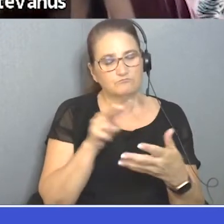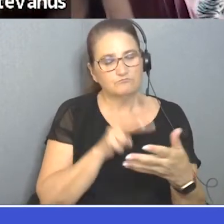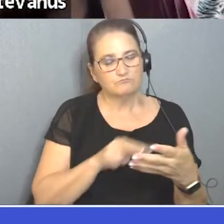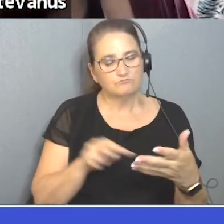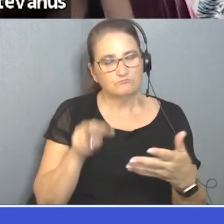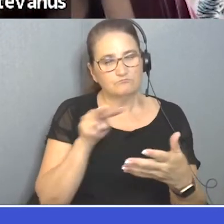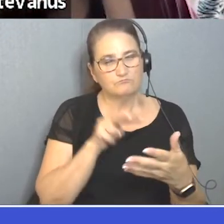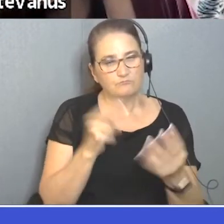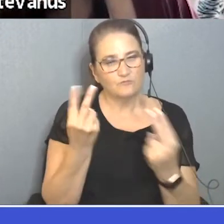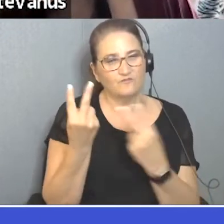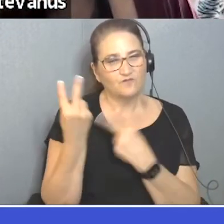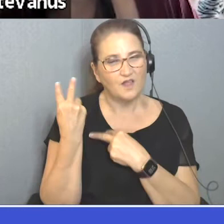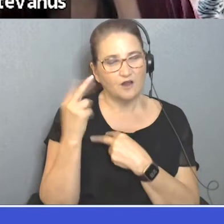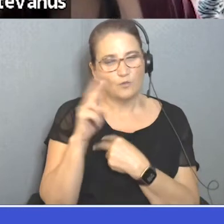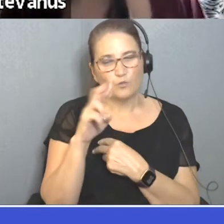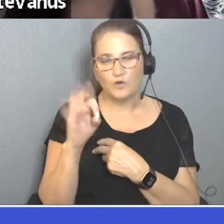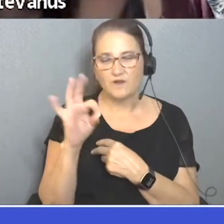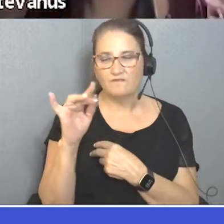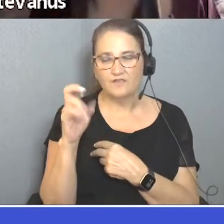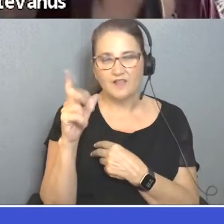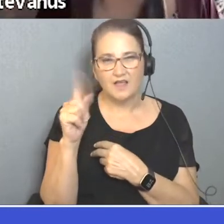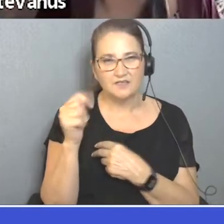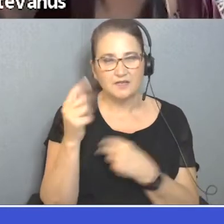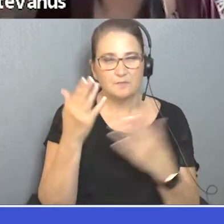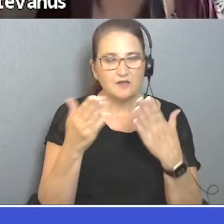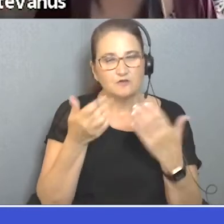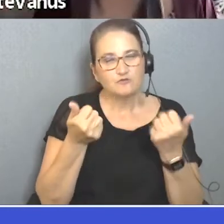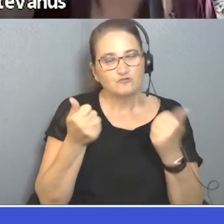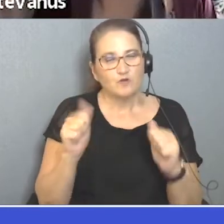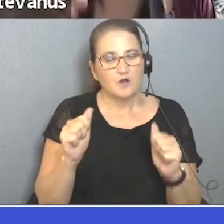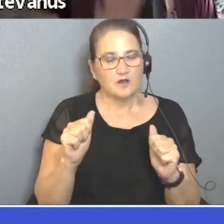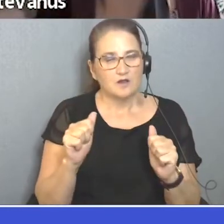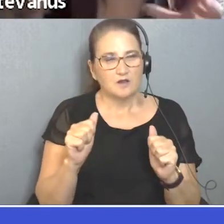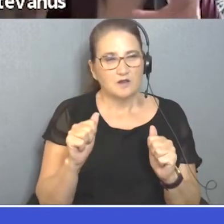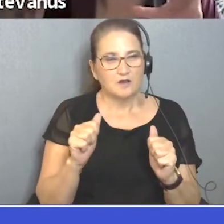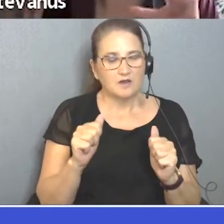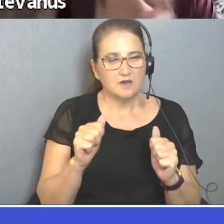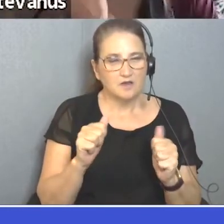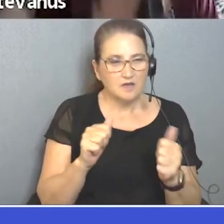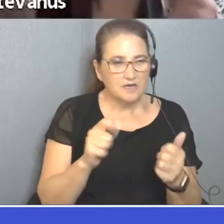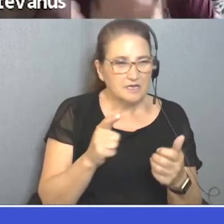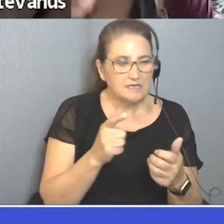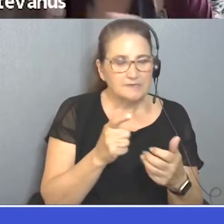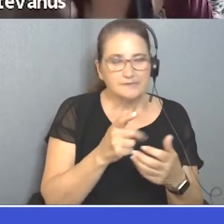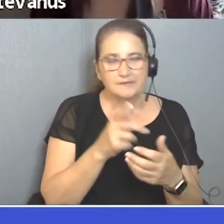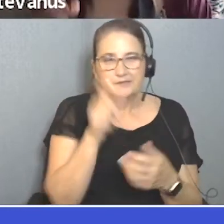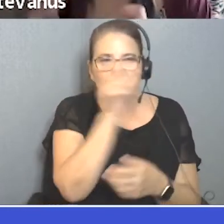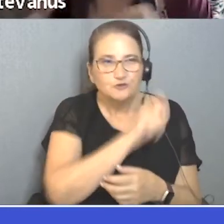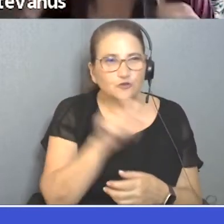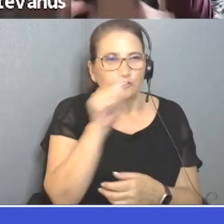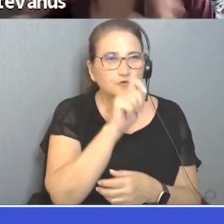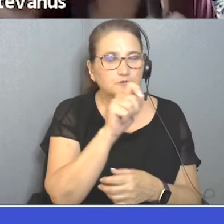And take a moment to reflect. I invite you to maybe annotate, maybe you want to circle, star, underline,